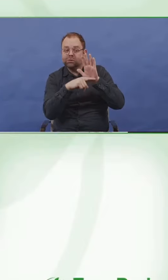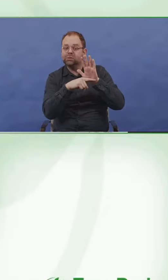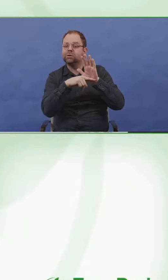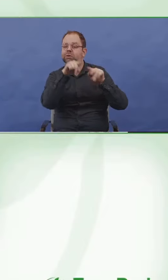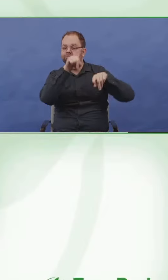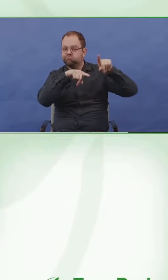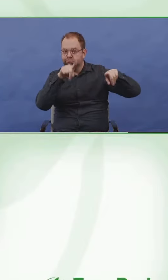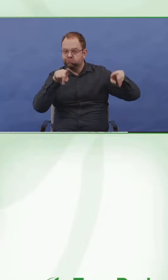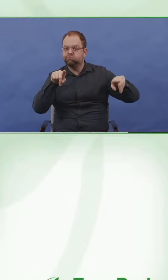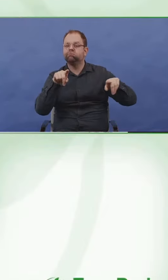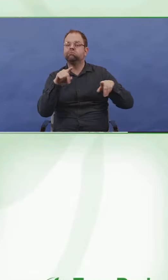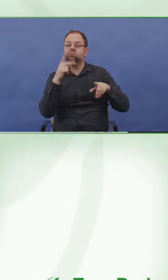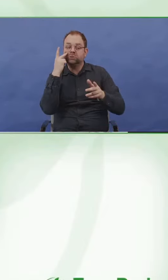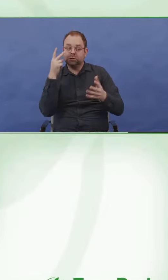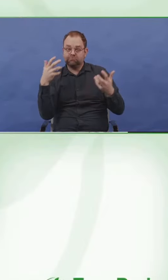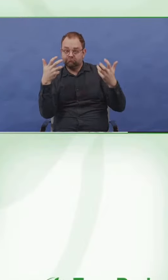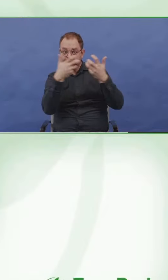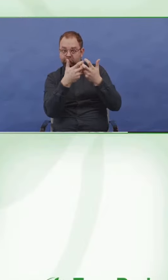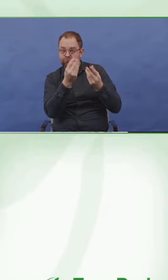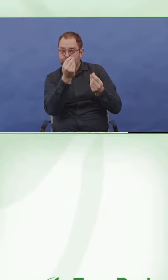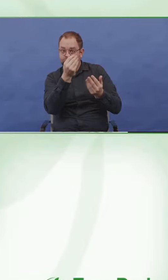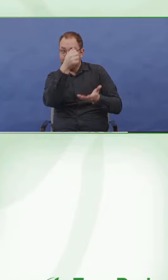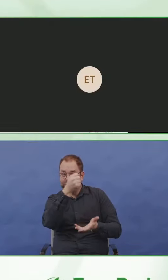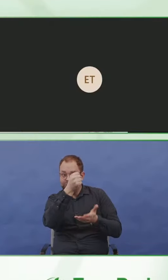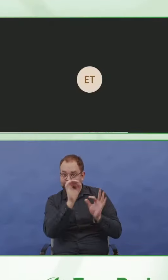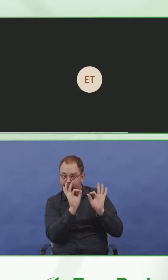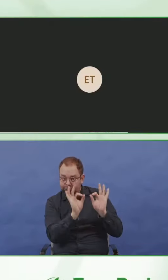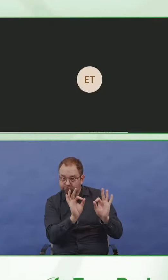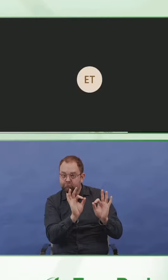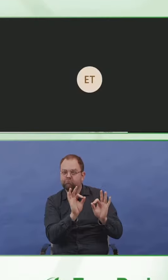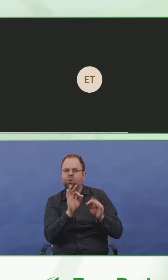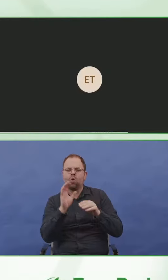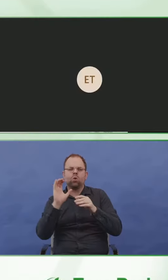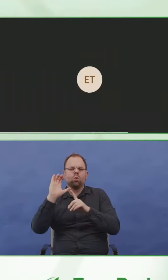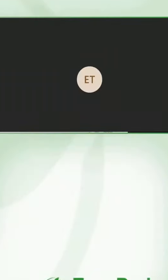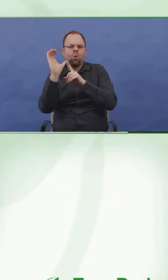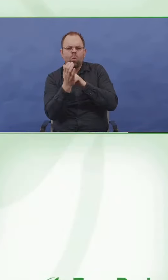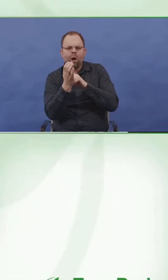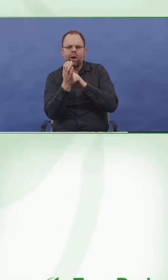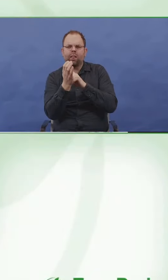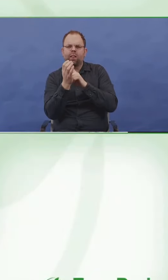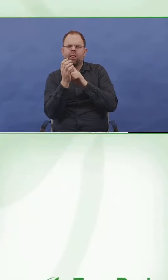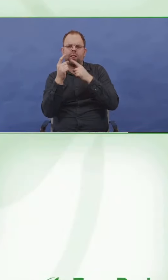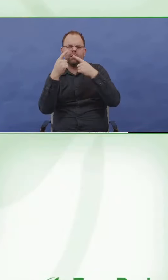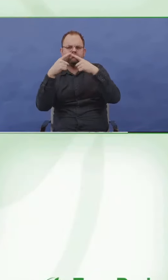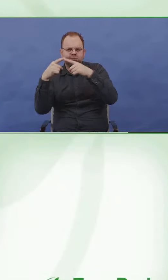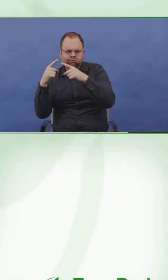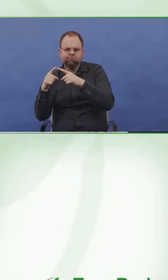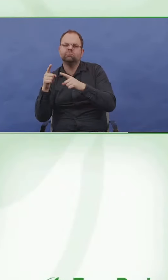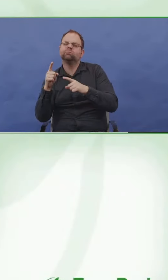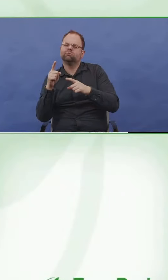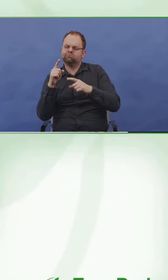They keys to fan and thank you for introducing the perspective of